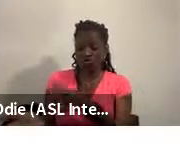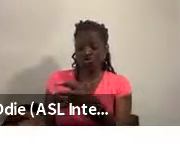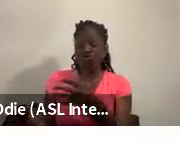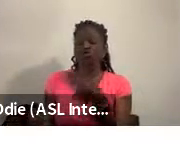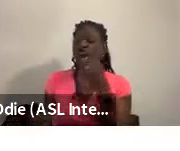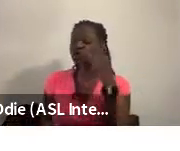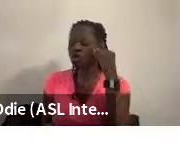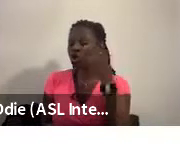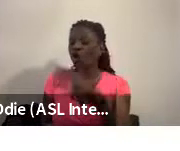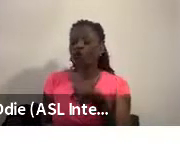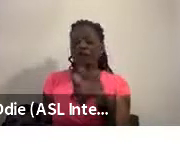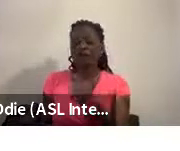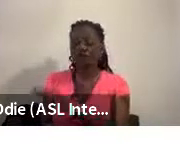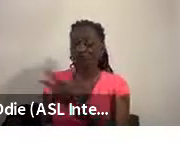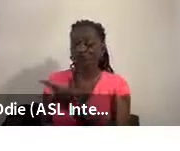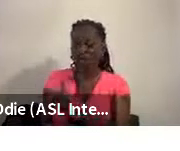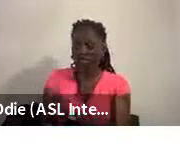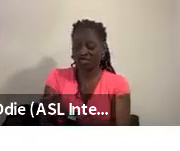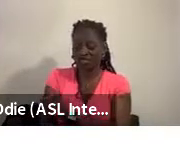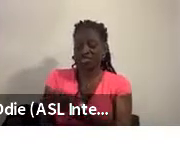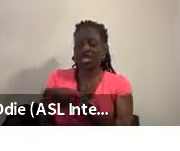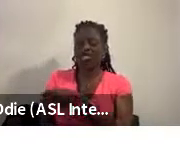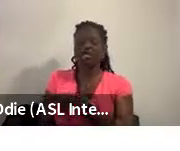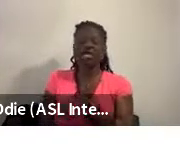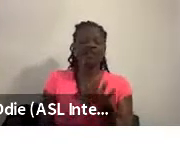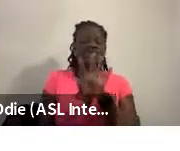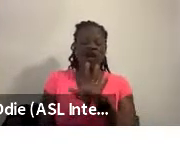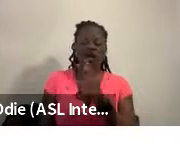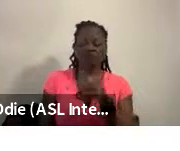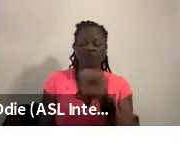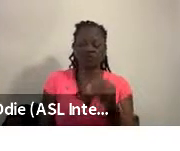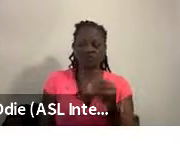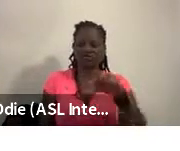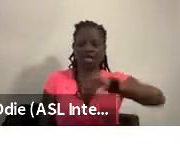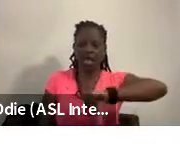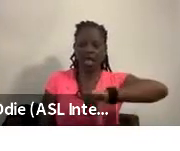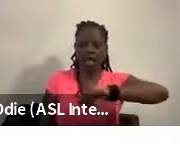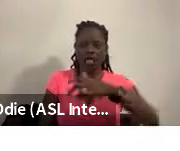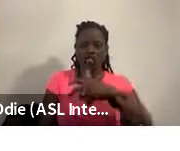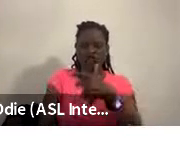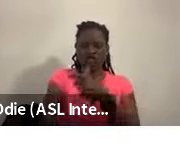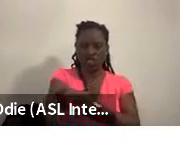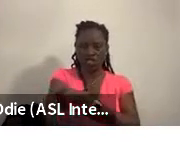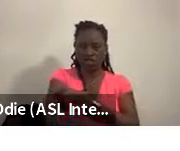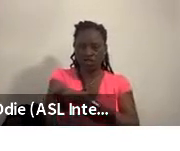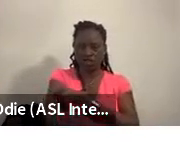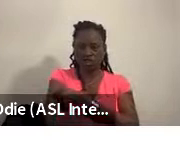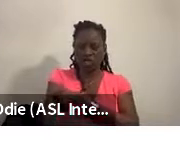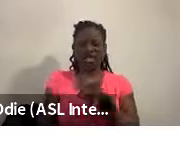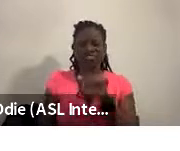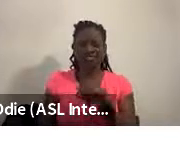Among the five percent of residents who declined vaccination. This was listed as due to concerns about